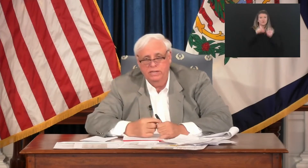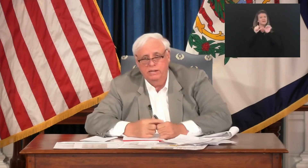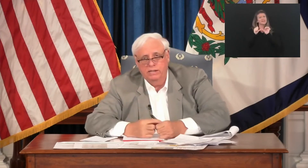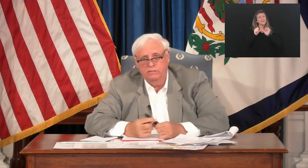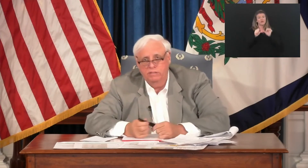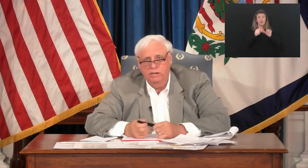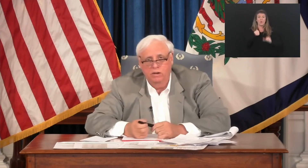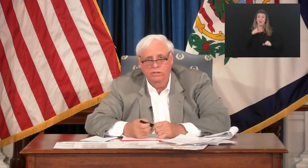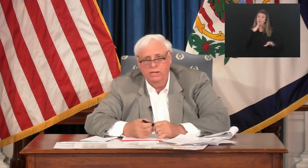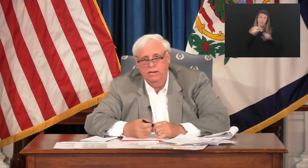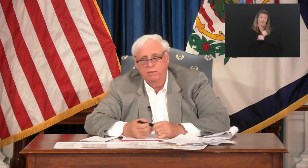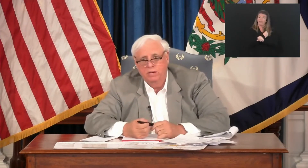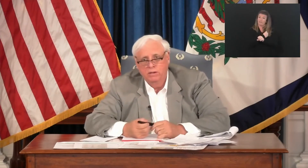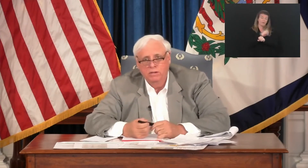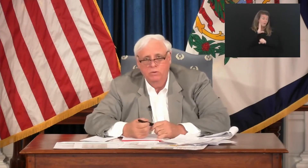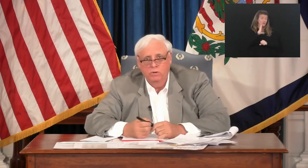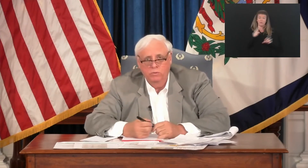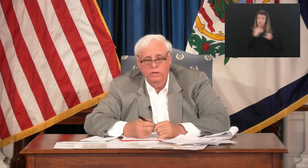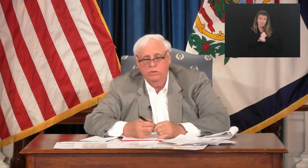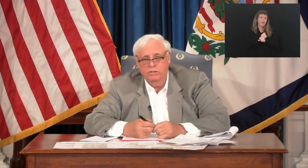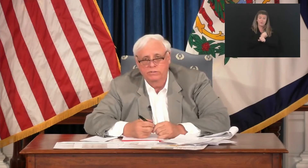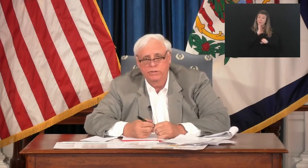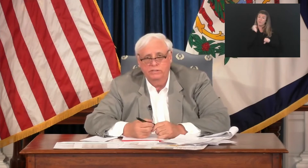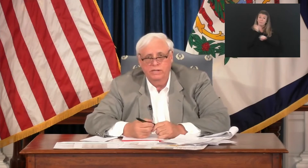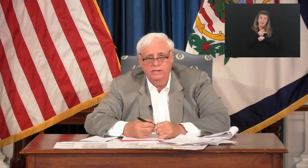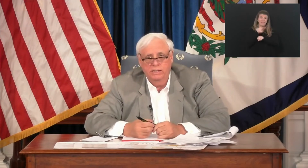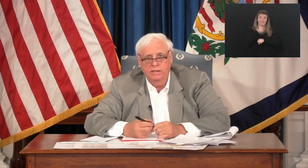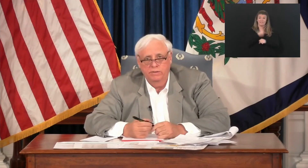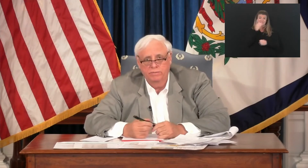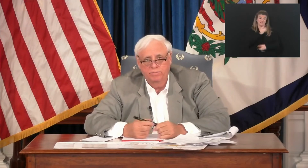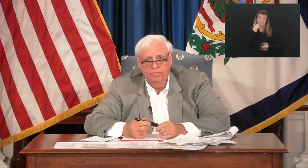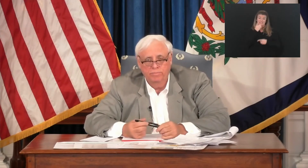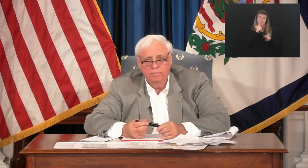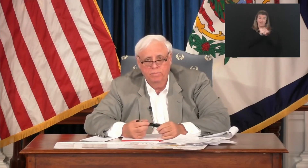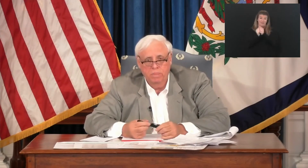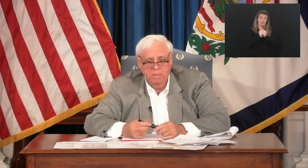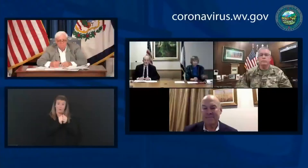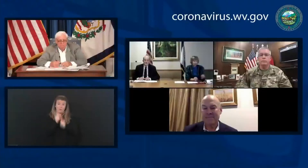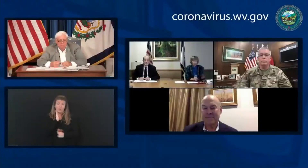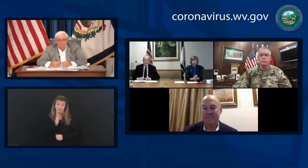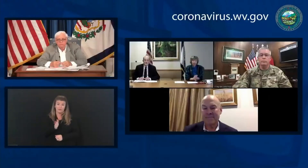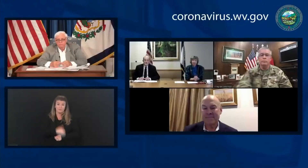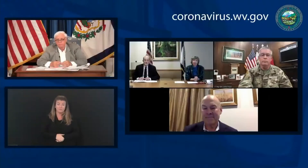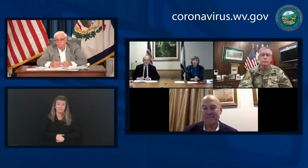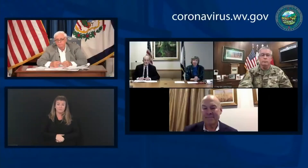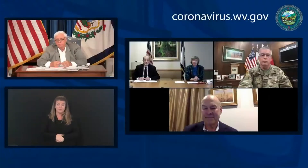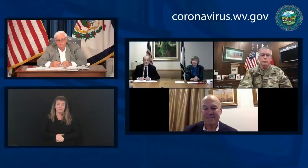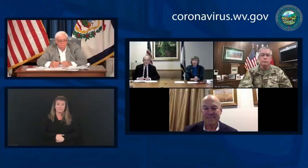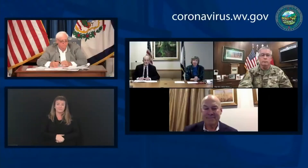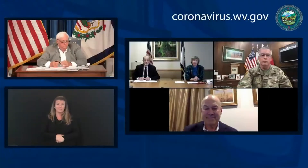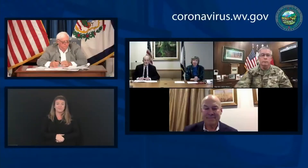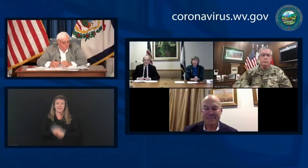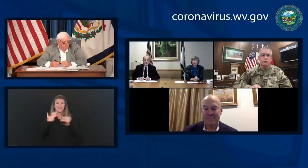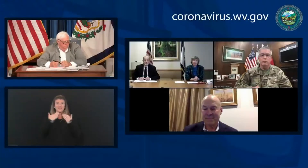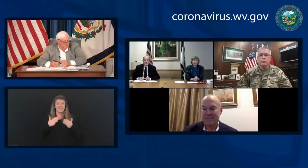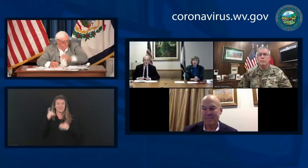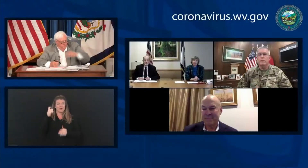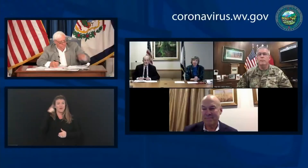HERE. STAY THE COURSE, AND WE'RE GOING TO RUN ACROSS THIS FINISH LINE LIKE I SAID ALL THE TIME, YOU KNOW, RUN ACROSS THE FINISH LINE